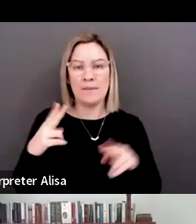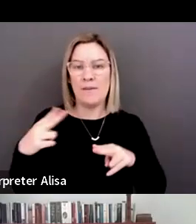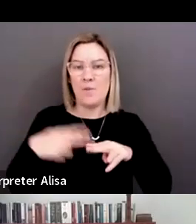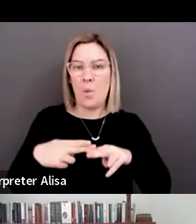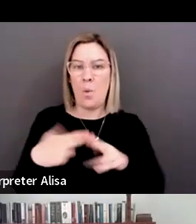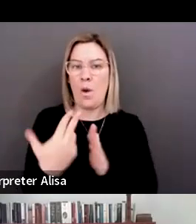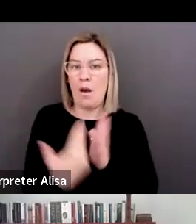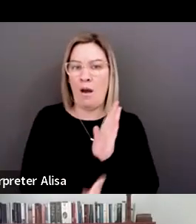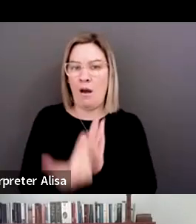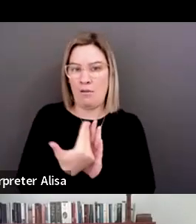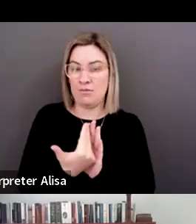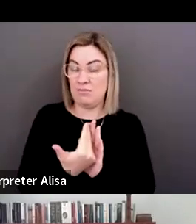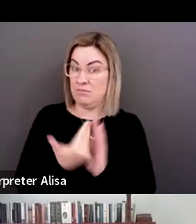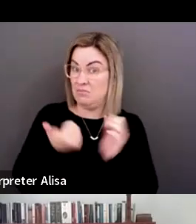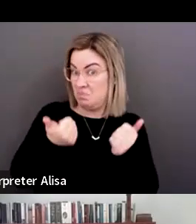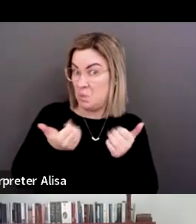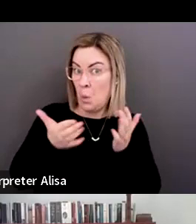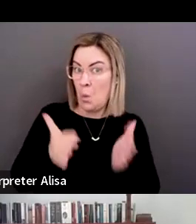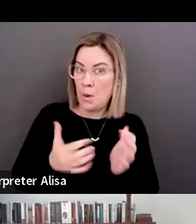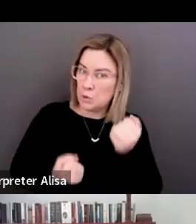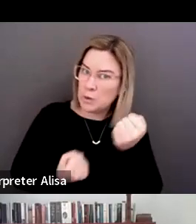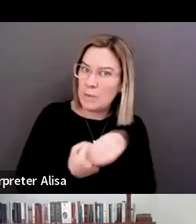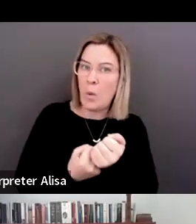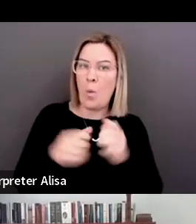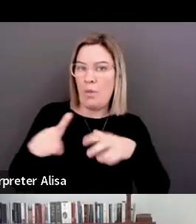you have only just launched last week, which is super exciting. So congrats.